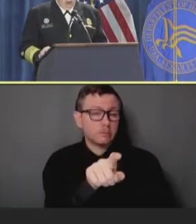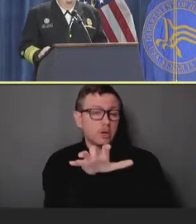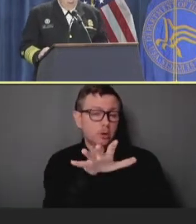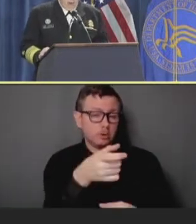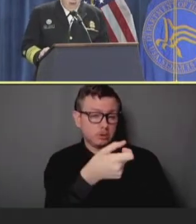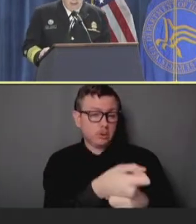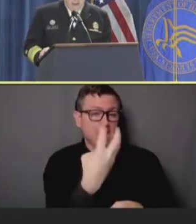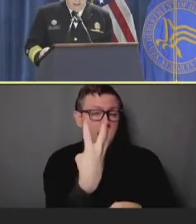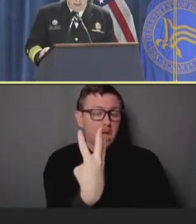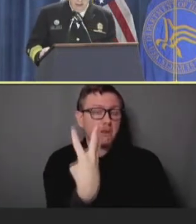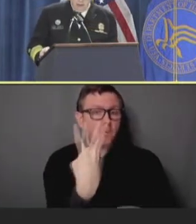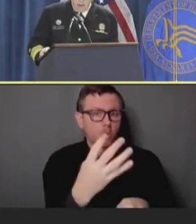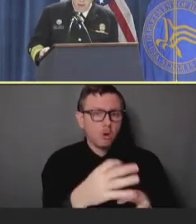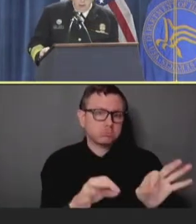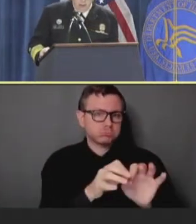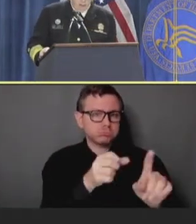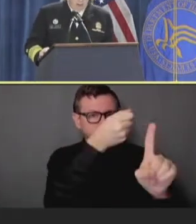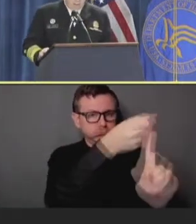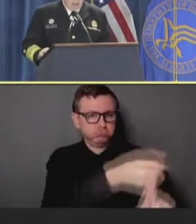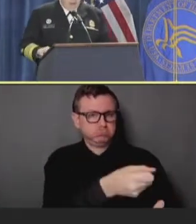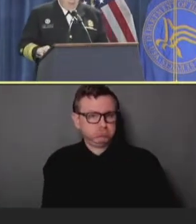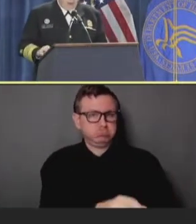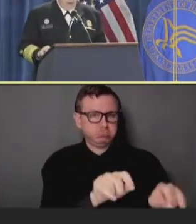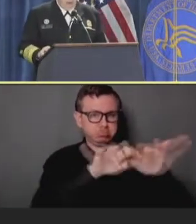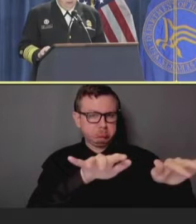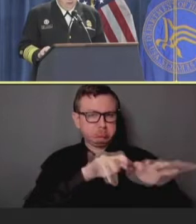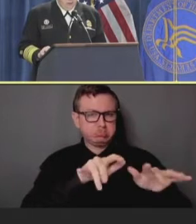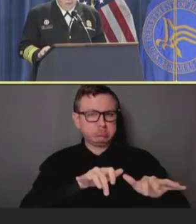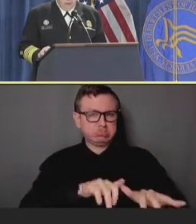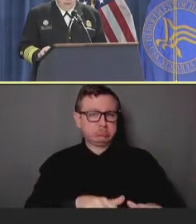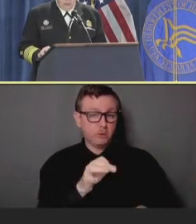Our preparedness activities include working with public health partners to monitor influenza